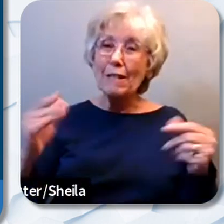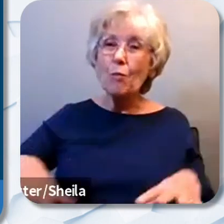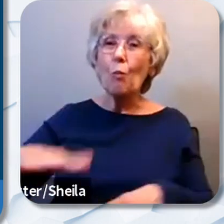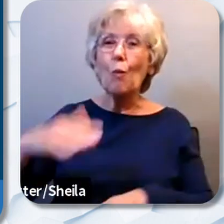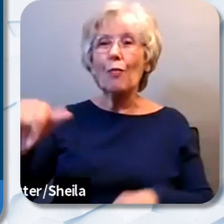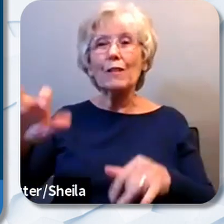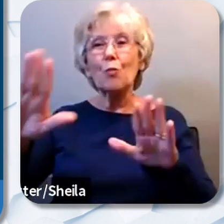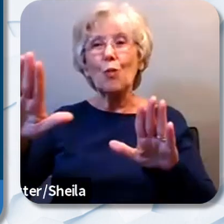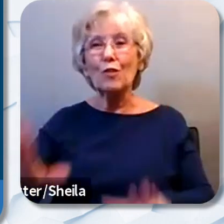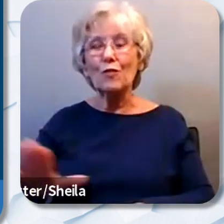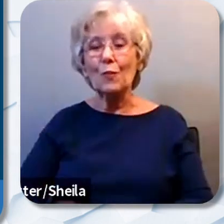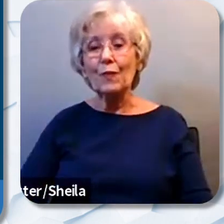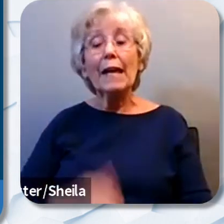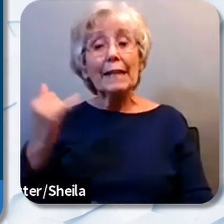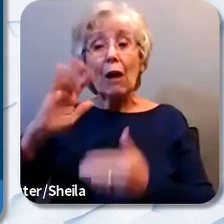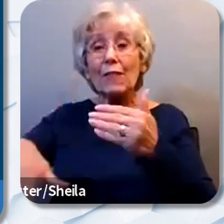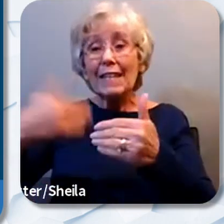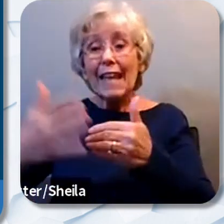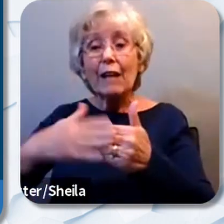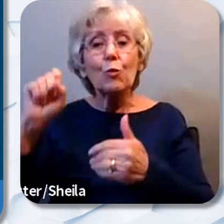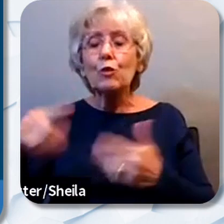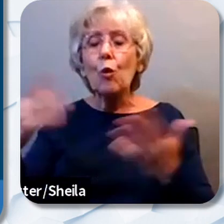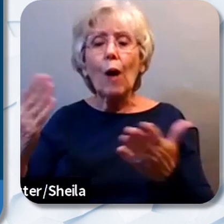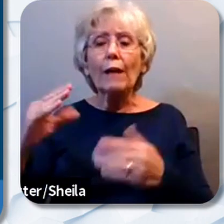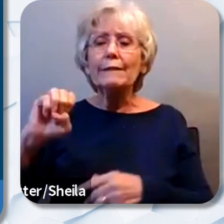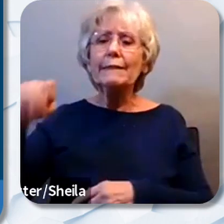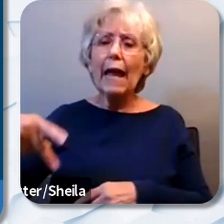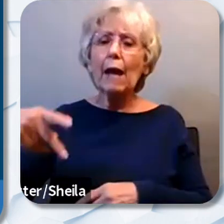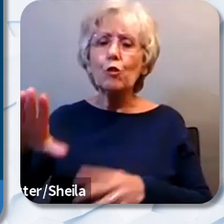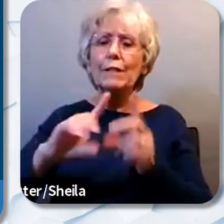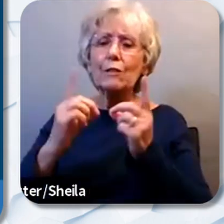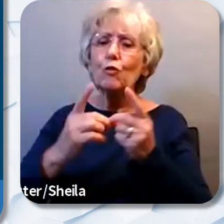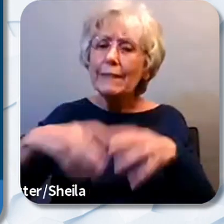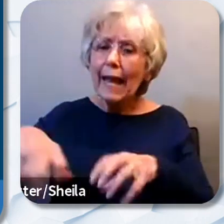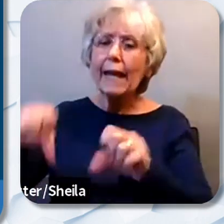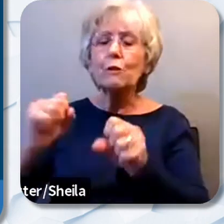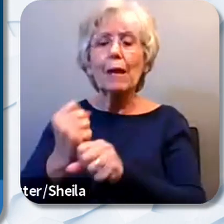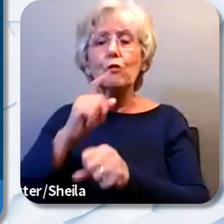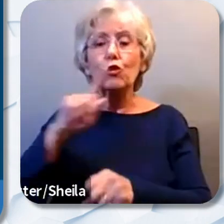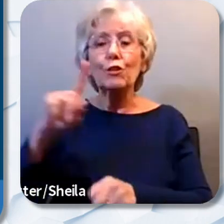so, then the next question is, what steps has your district taken to ensure that tk is